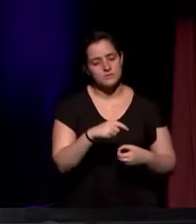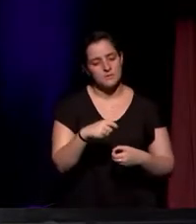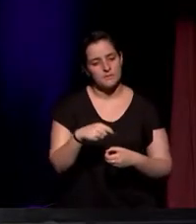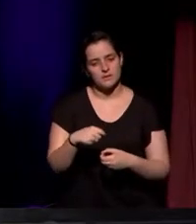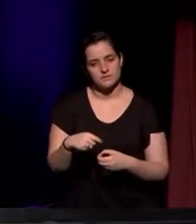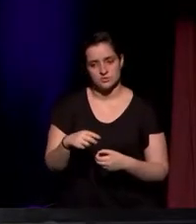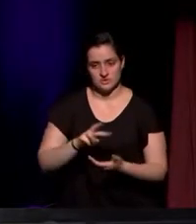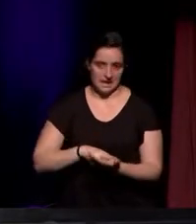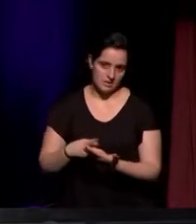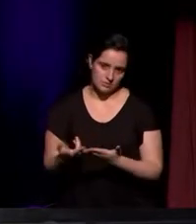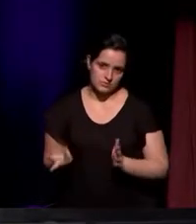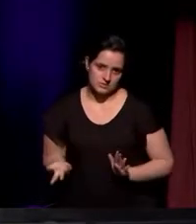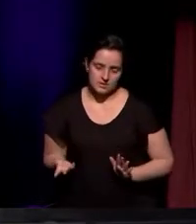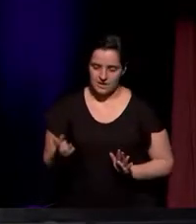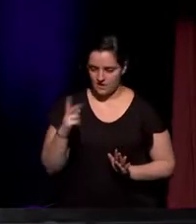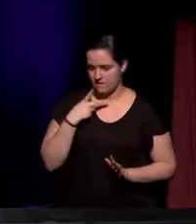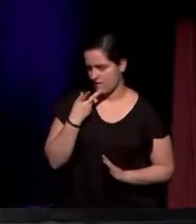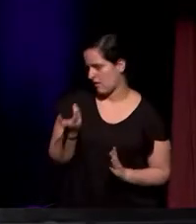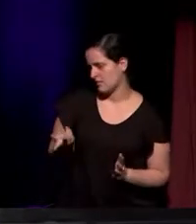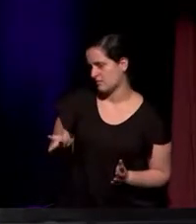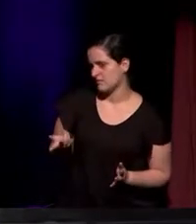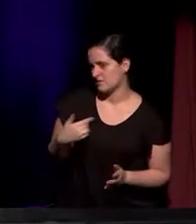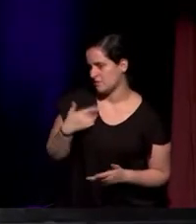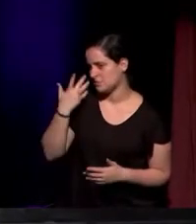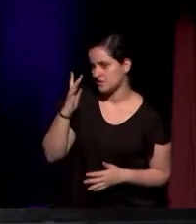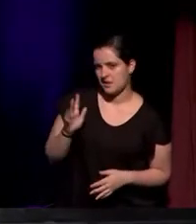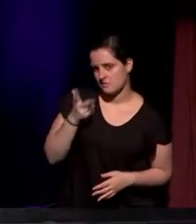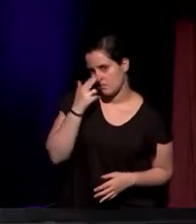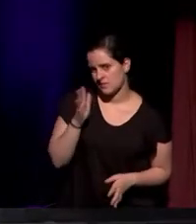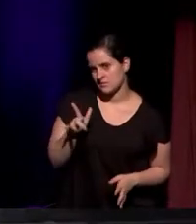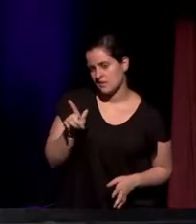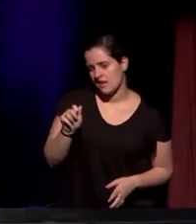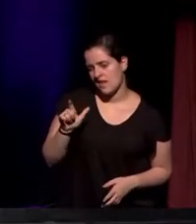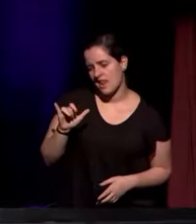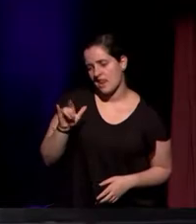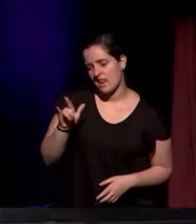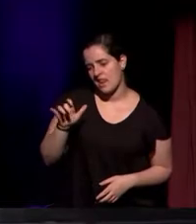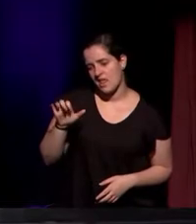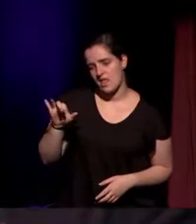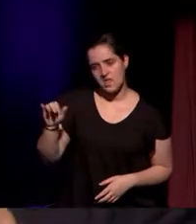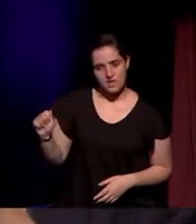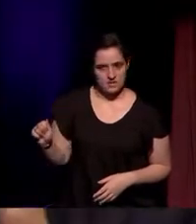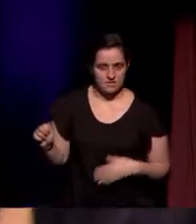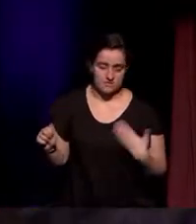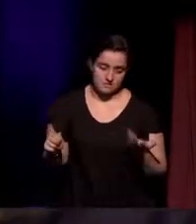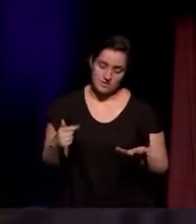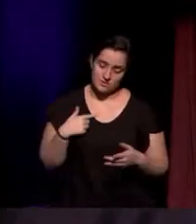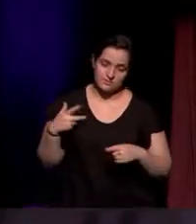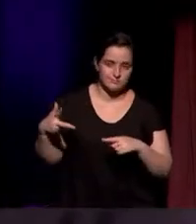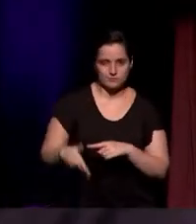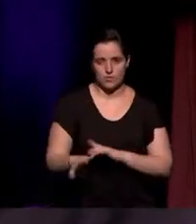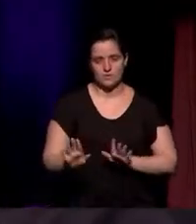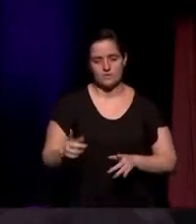I spoke sincerely I do not know, it must be Galilee, so soon we cut the conversation that way.